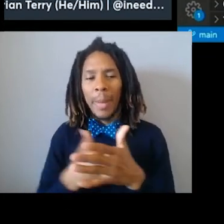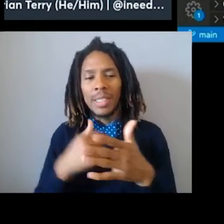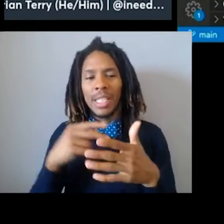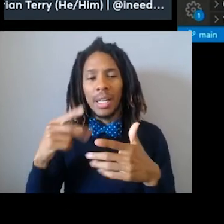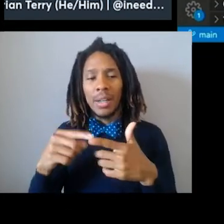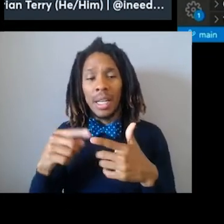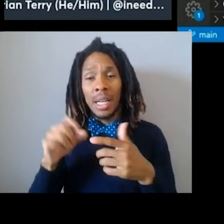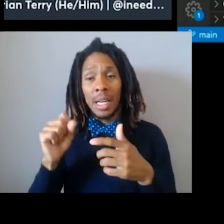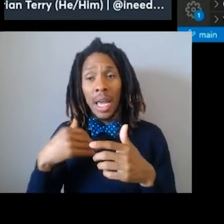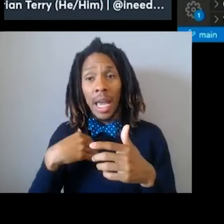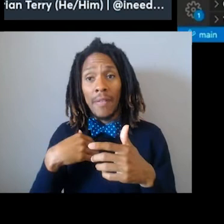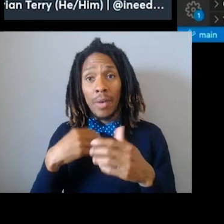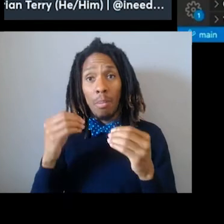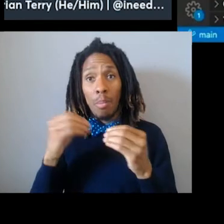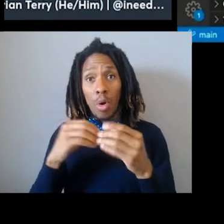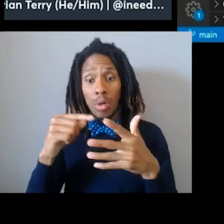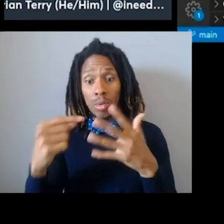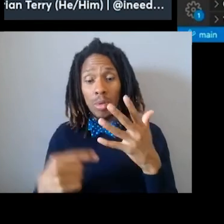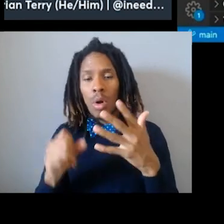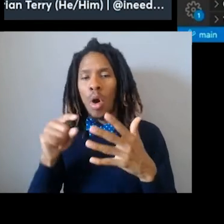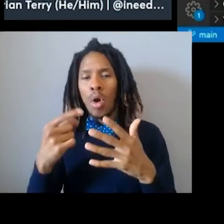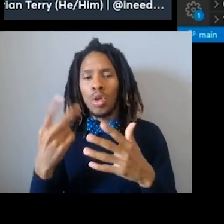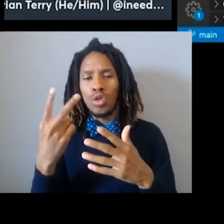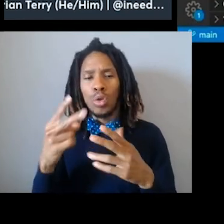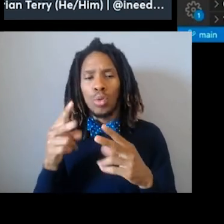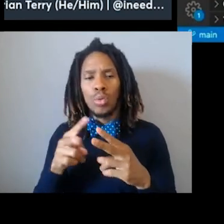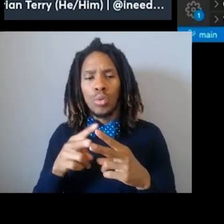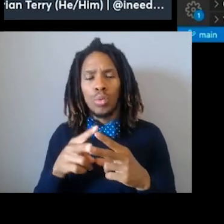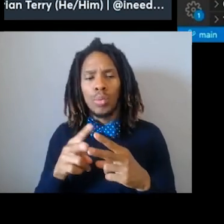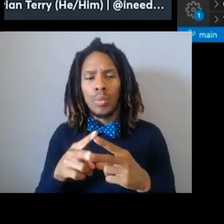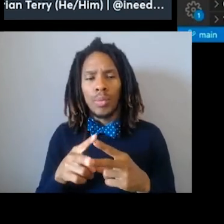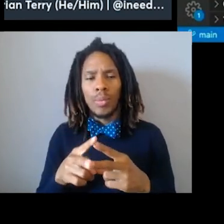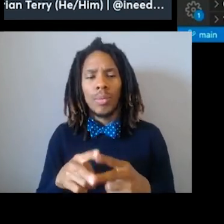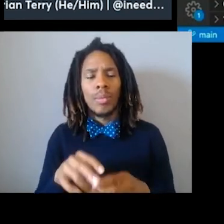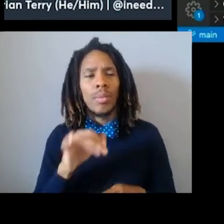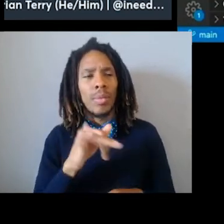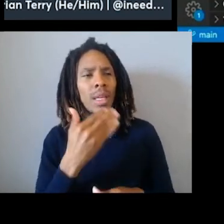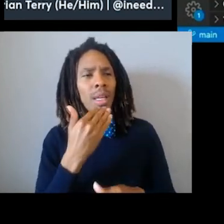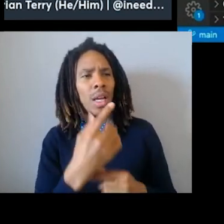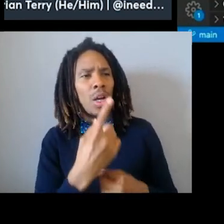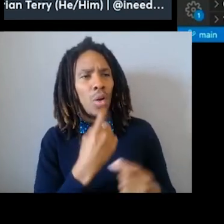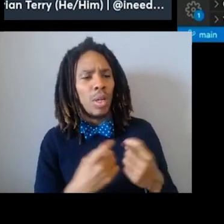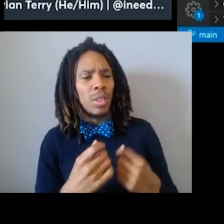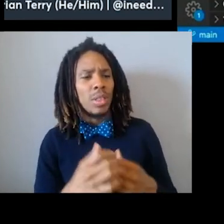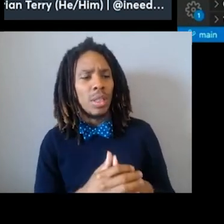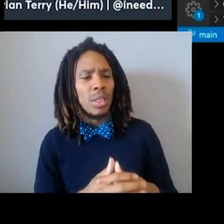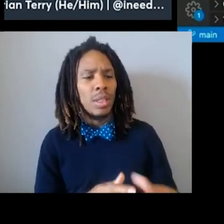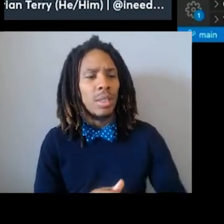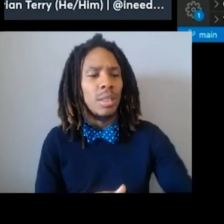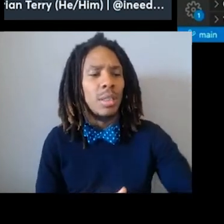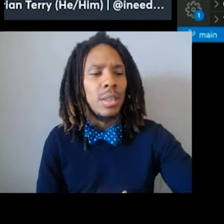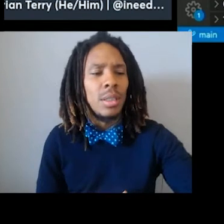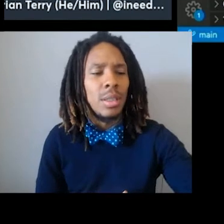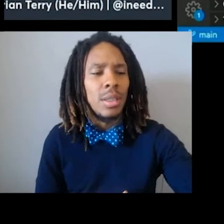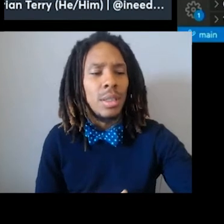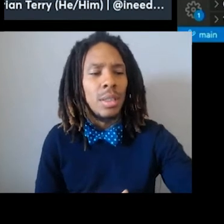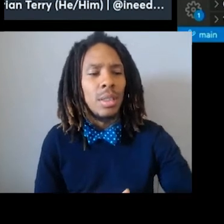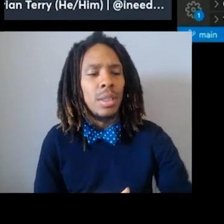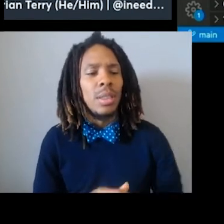Or you can just have just two paths. Yeah, that's a good question, that I didn't actually think about before this.